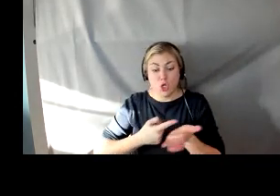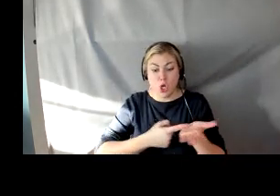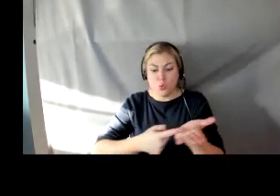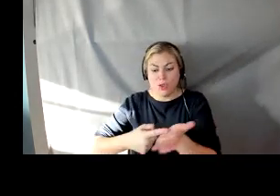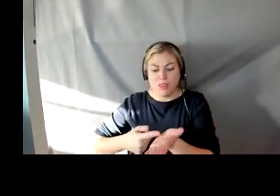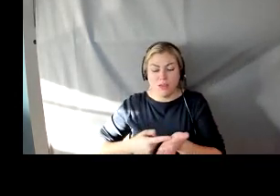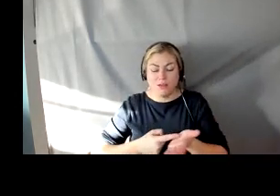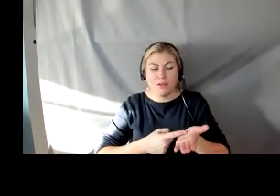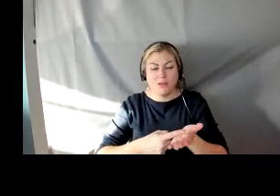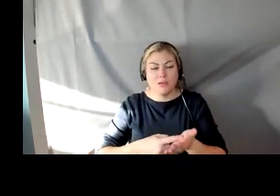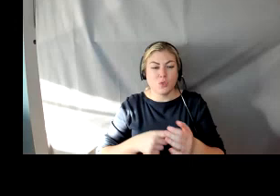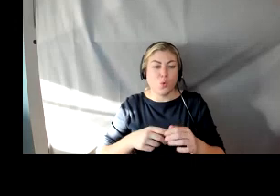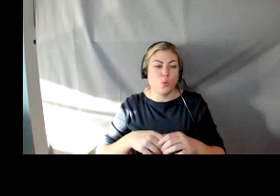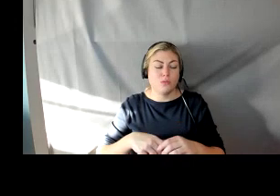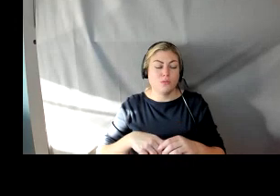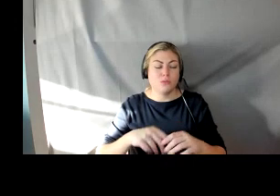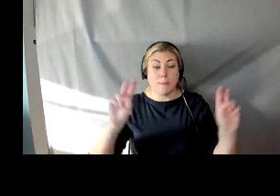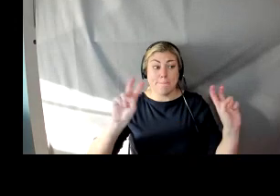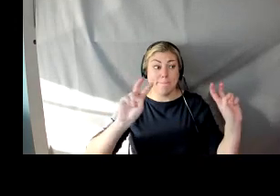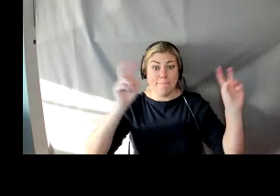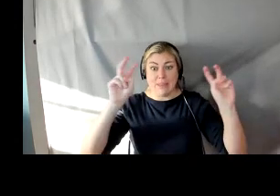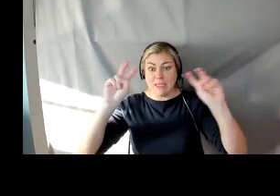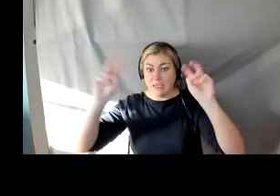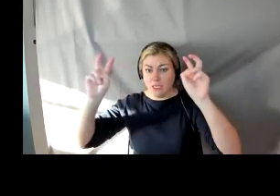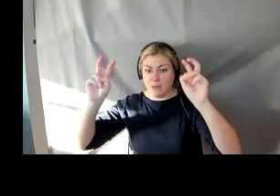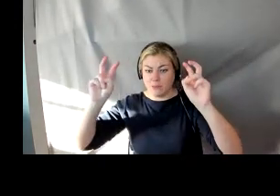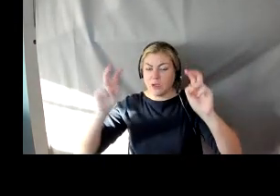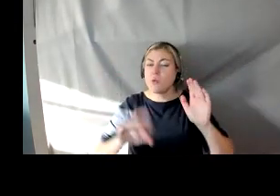And again, we want, we would love your input to and your